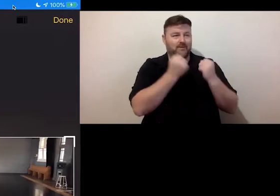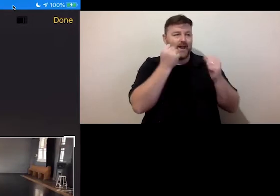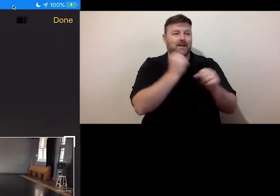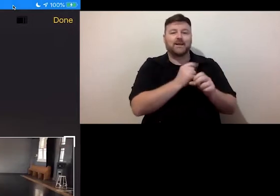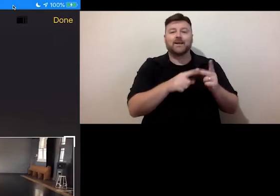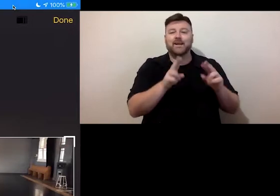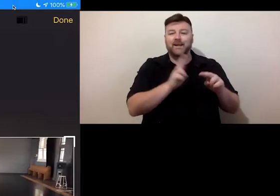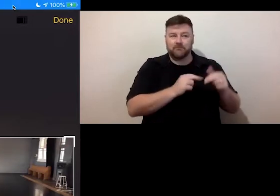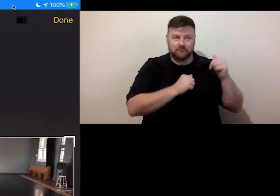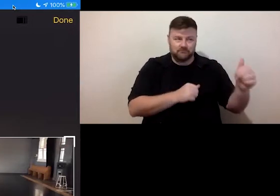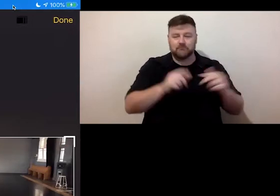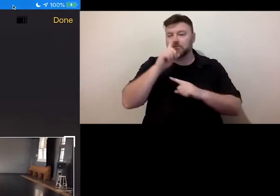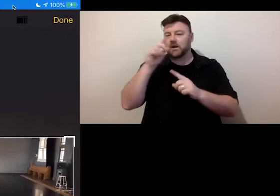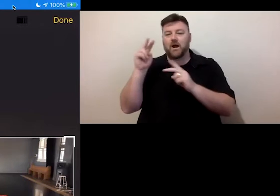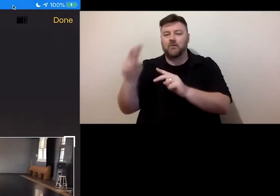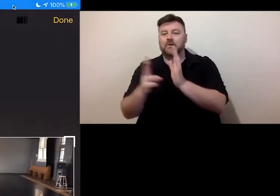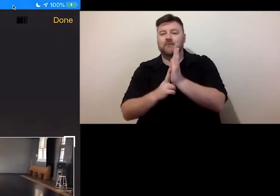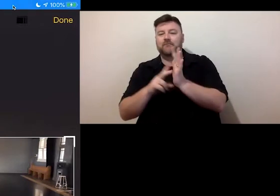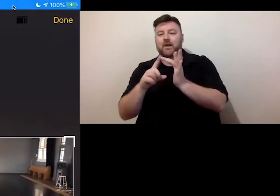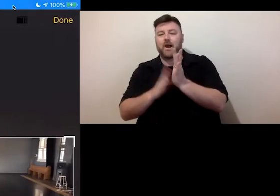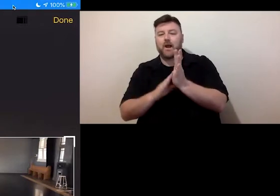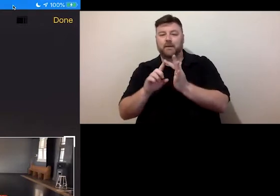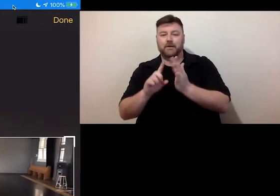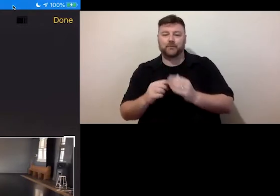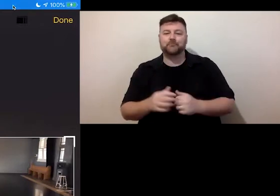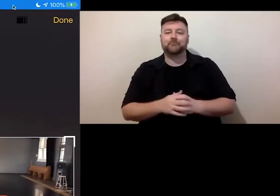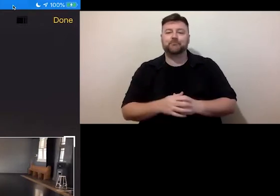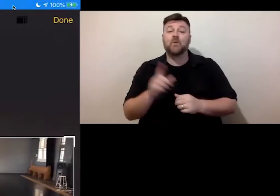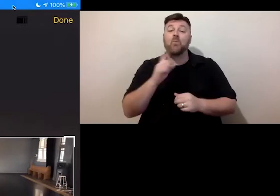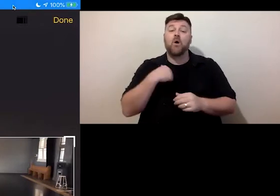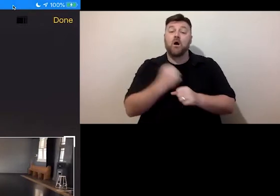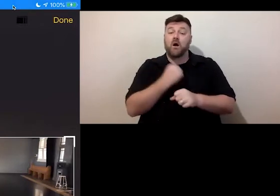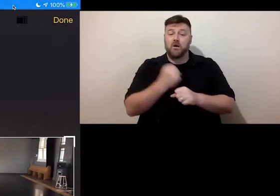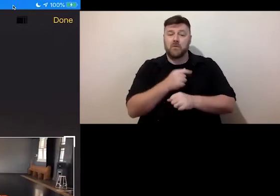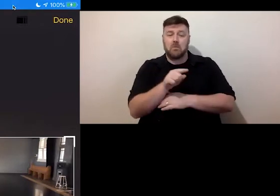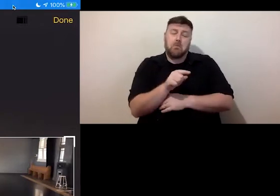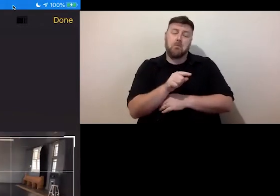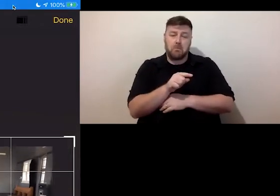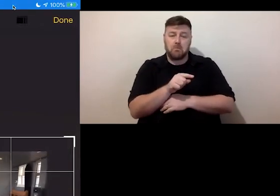So I'm not interested in anything that I'm doing here, but the reset of my left